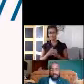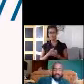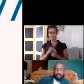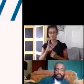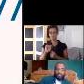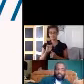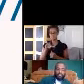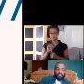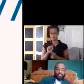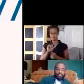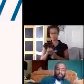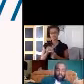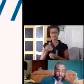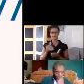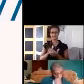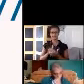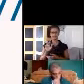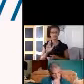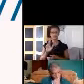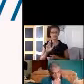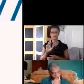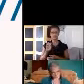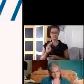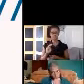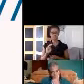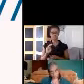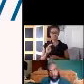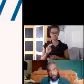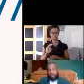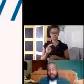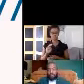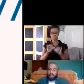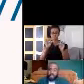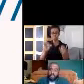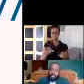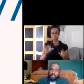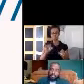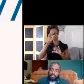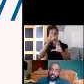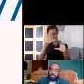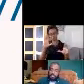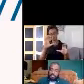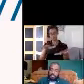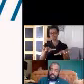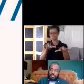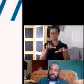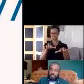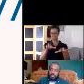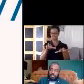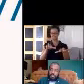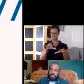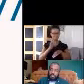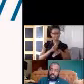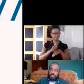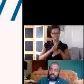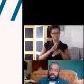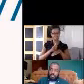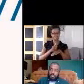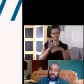something that is a fixed strategy. It is evolving as we move forward. So, an emergent